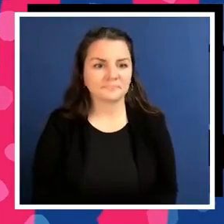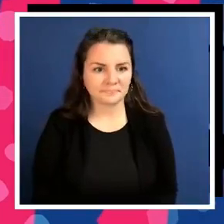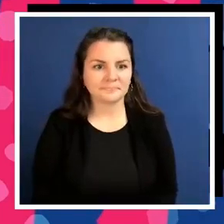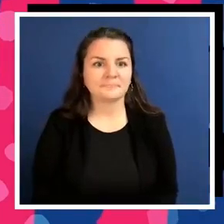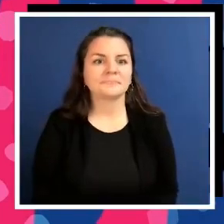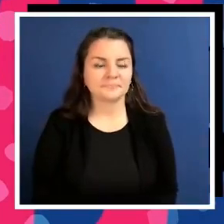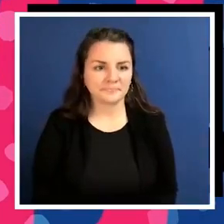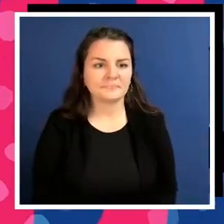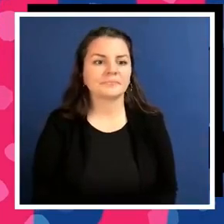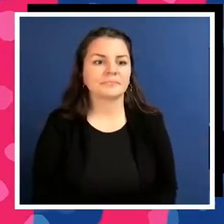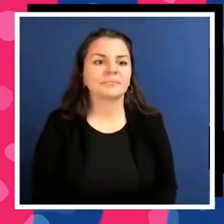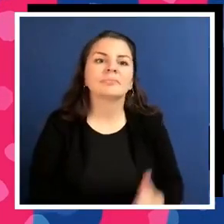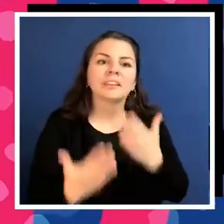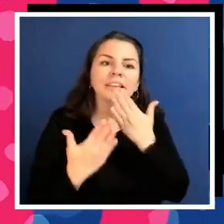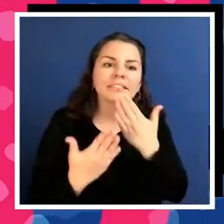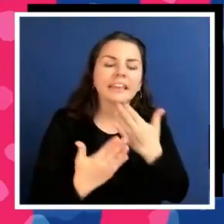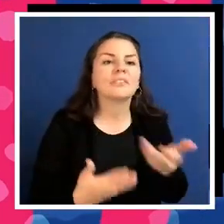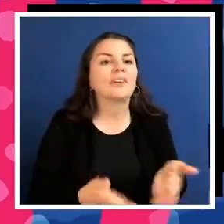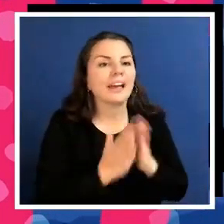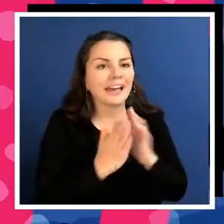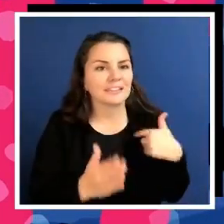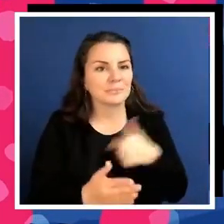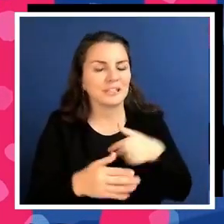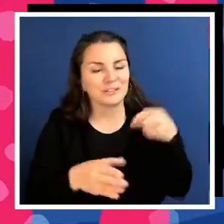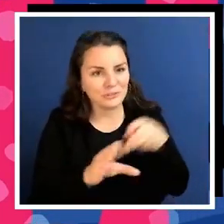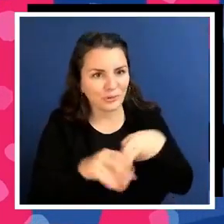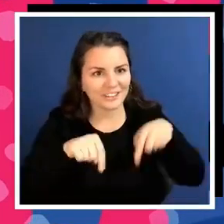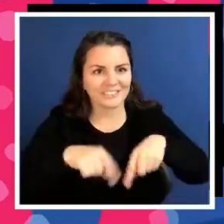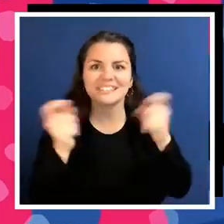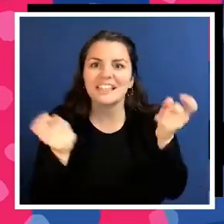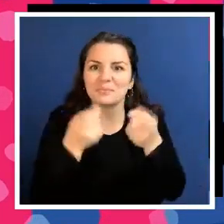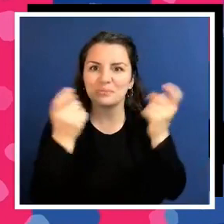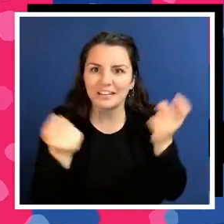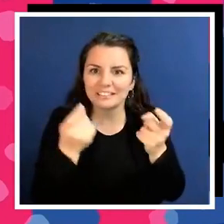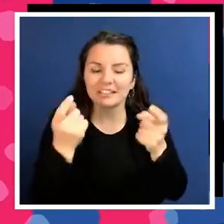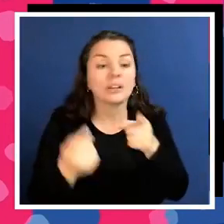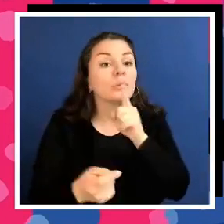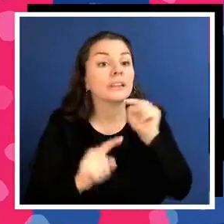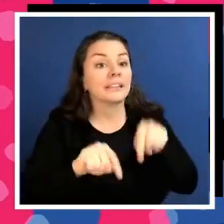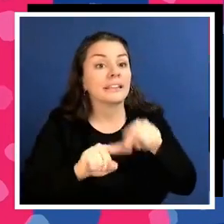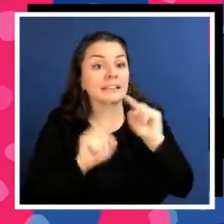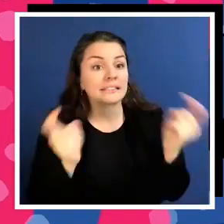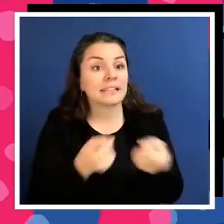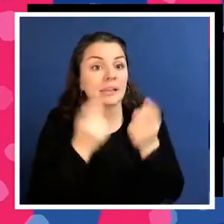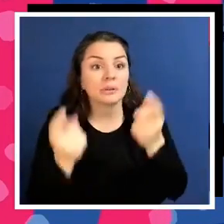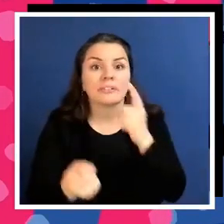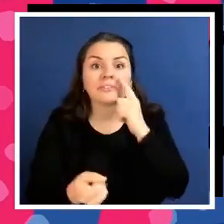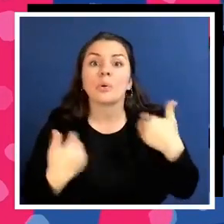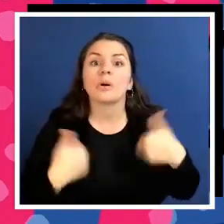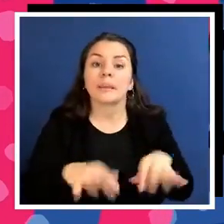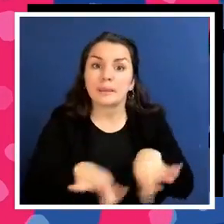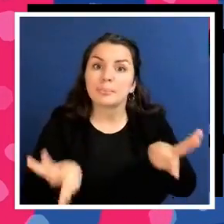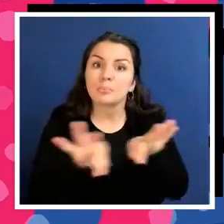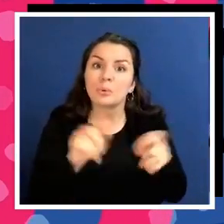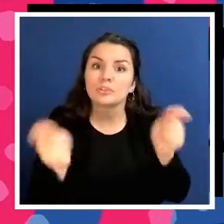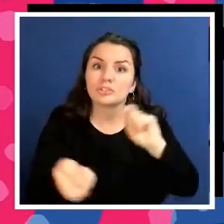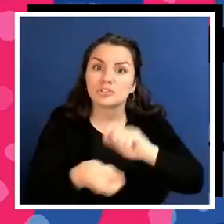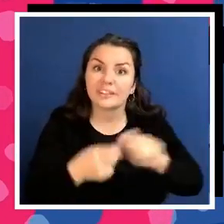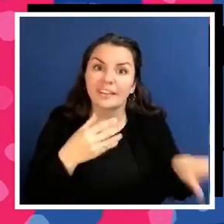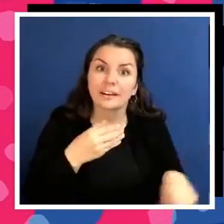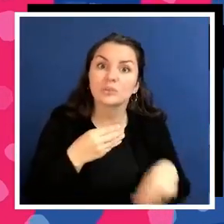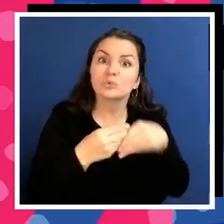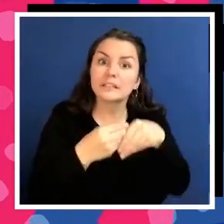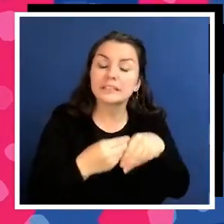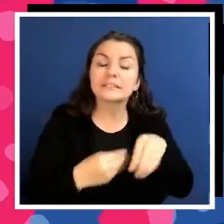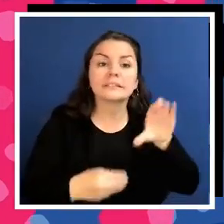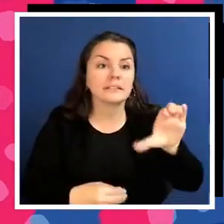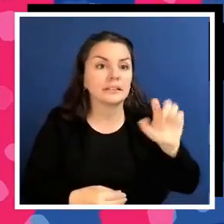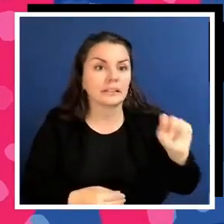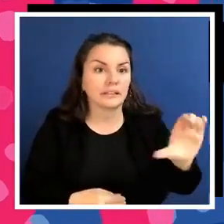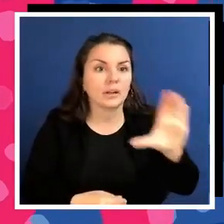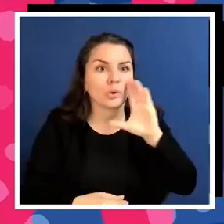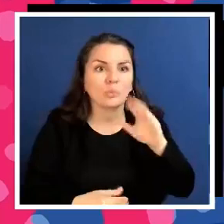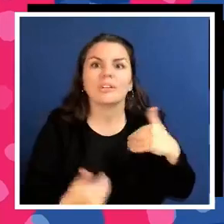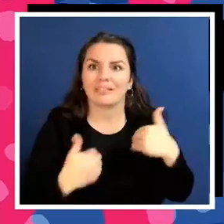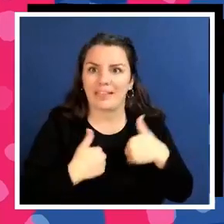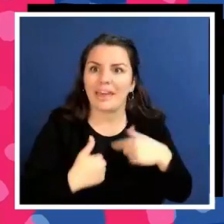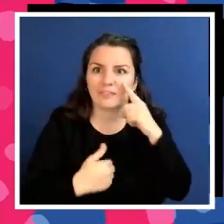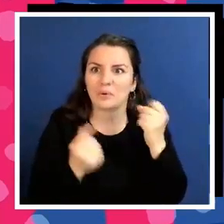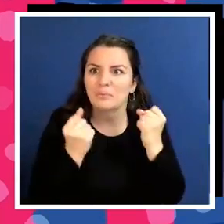ADY BARKAN OF BE A HERO.